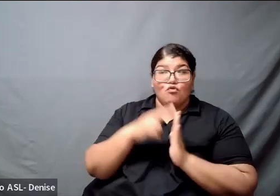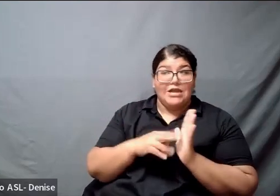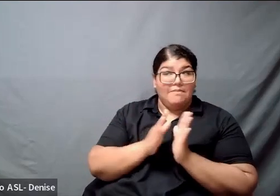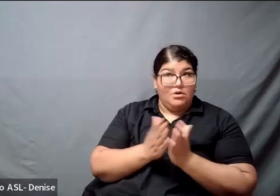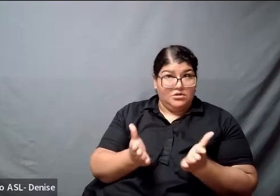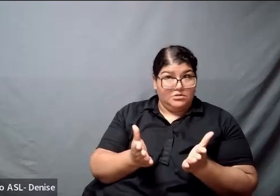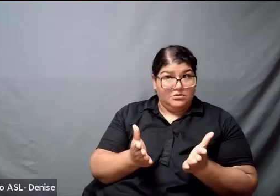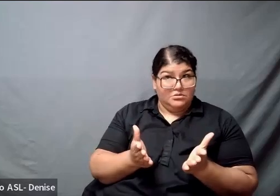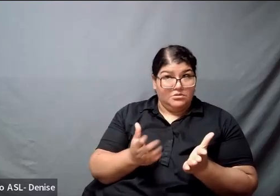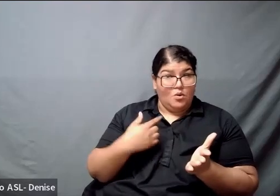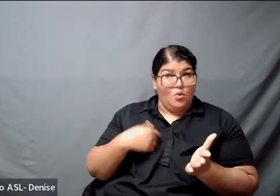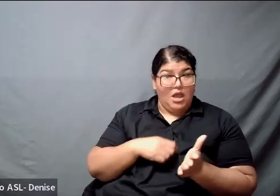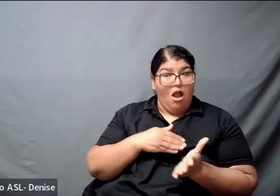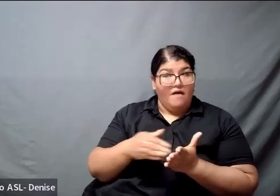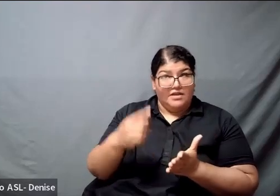So we often think that the first thing to write is a book.